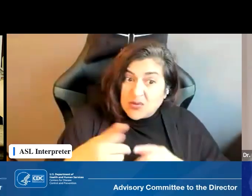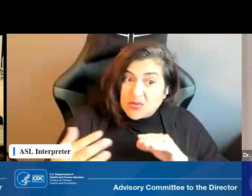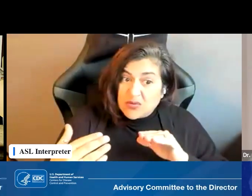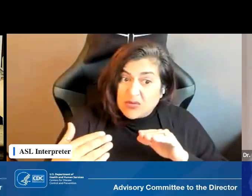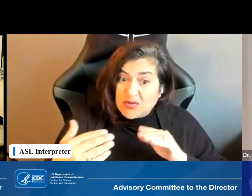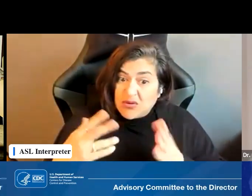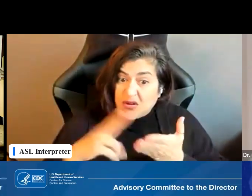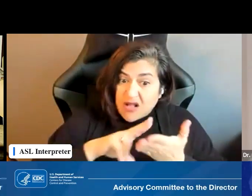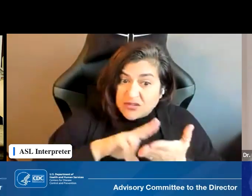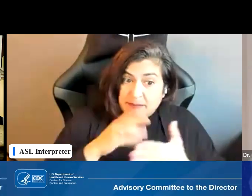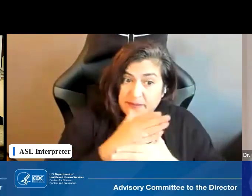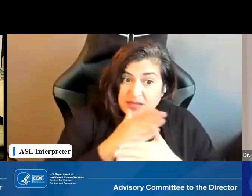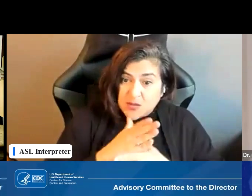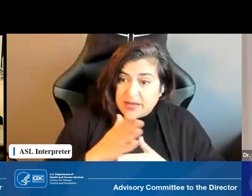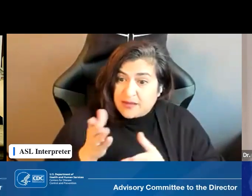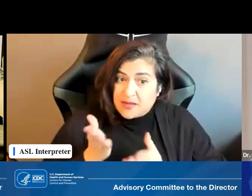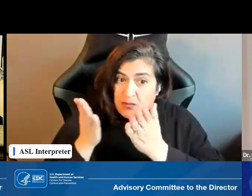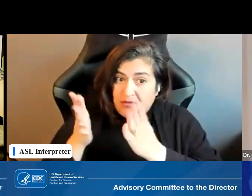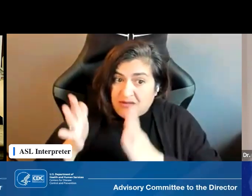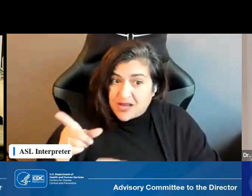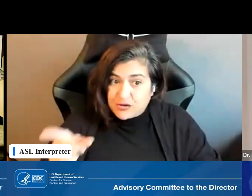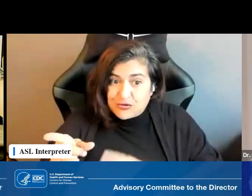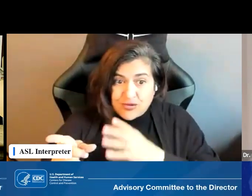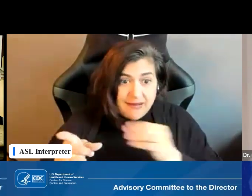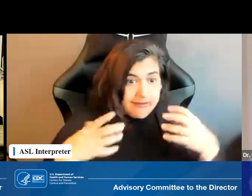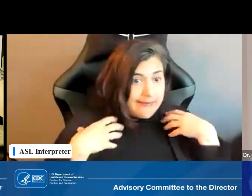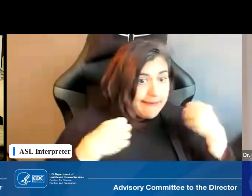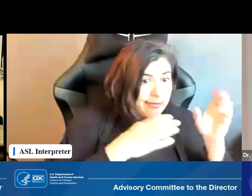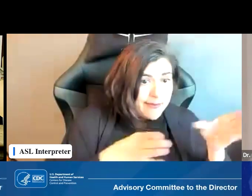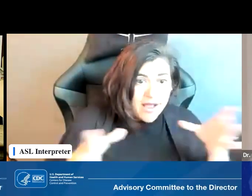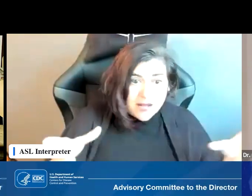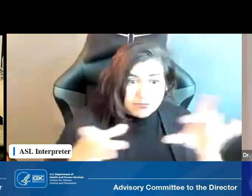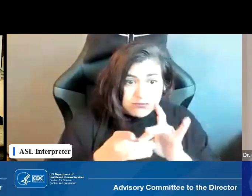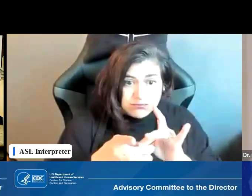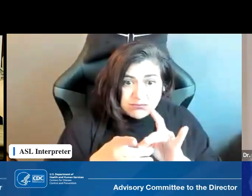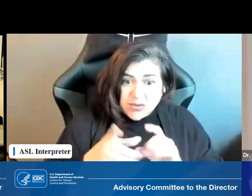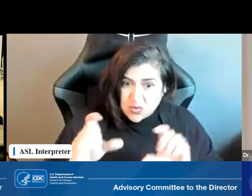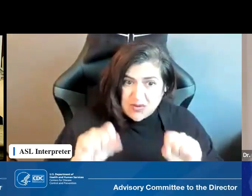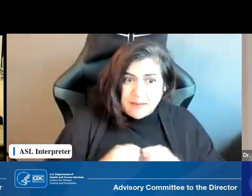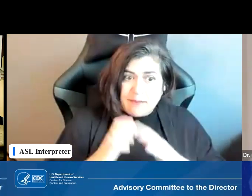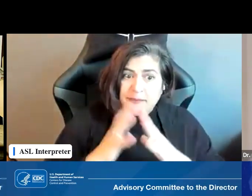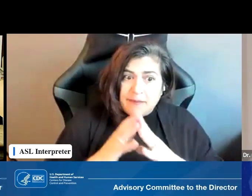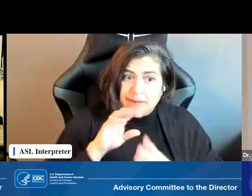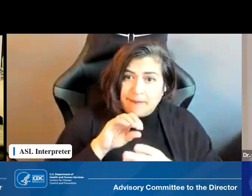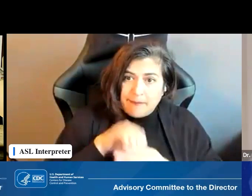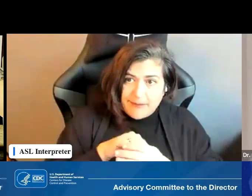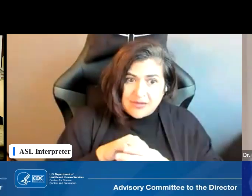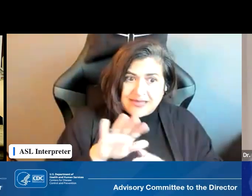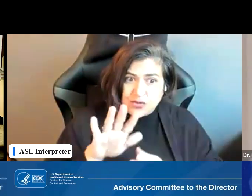between the providers and the health plans. You can actually build into your contracts, the health equity performance measures